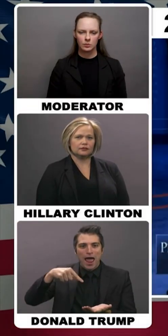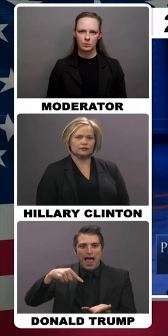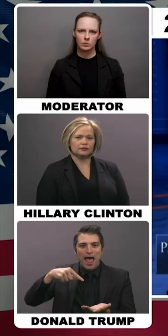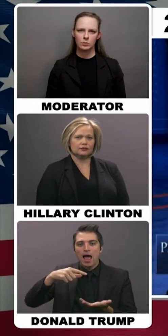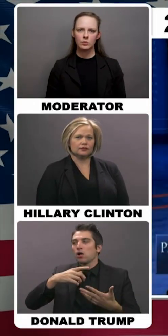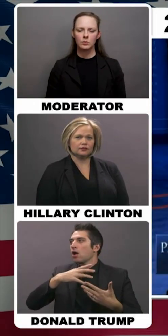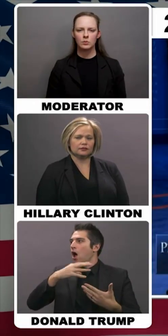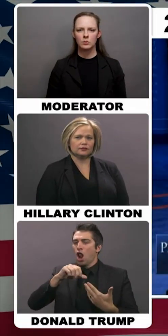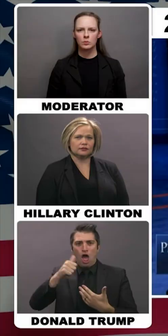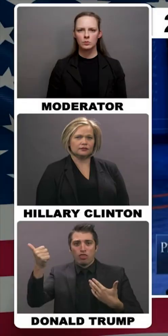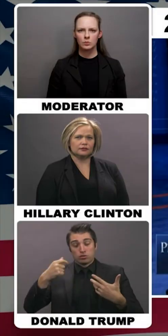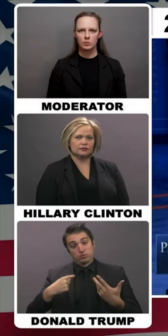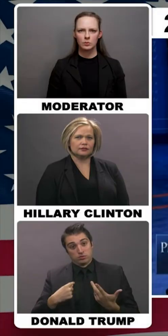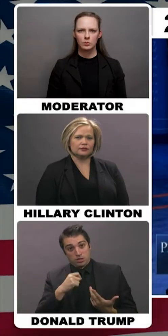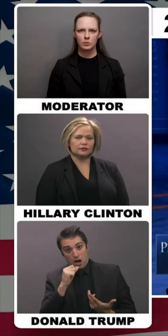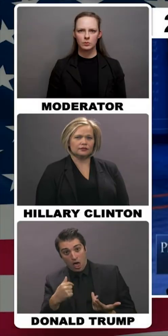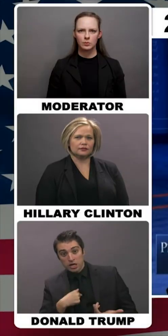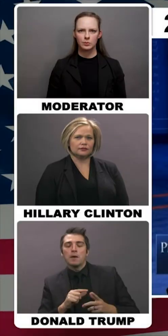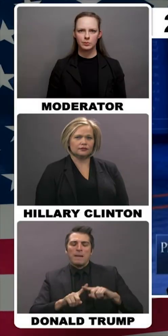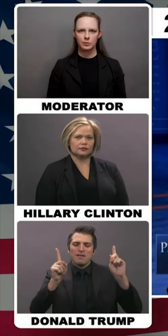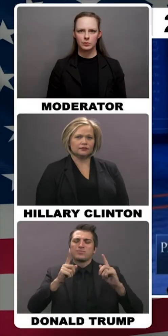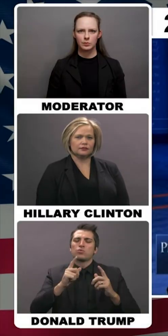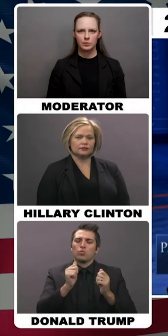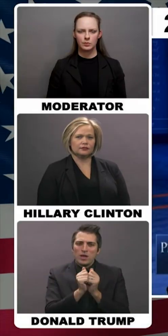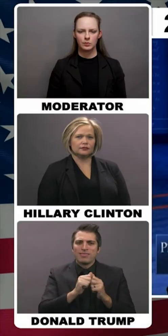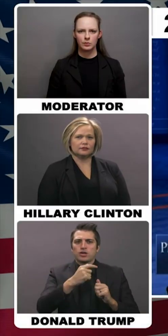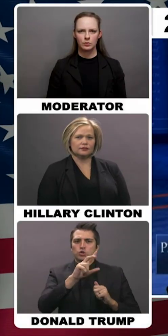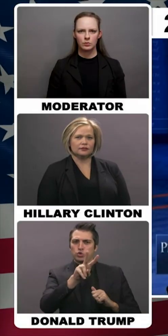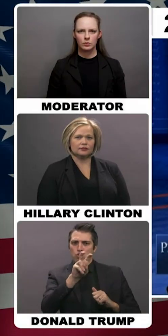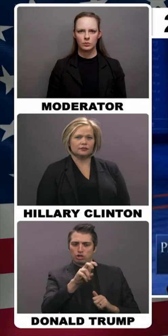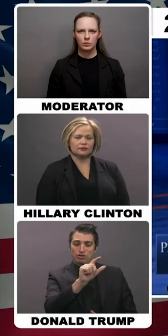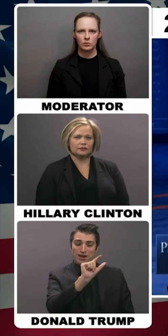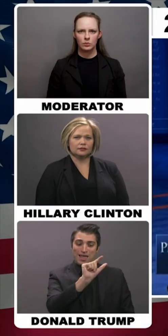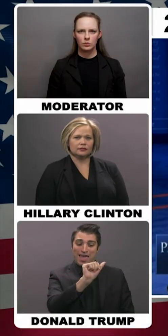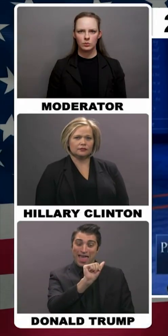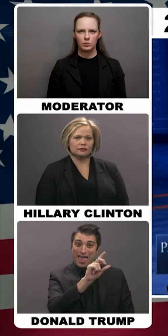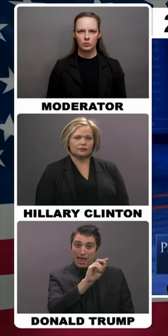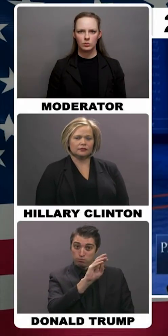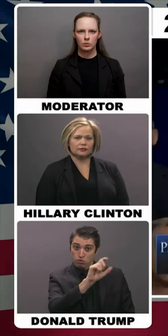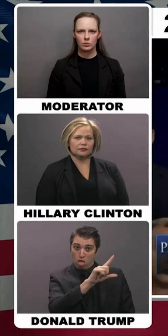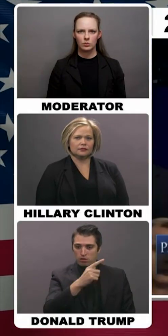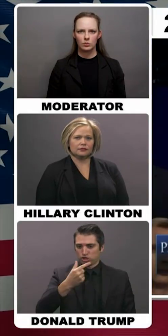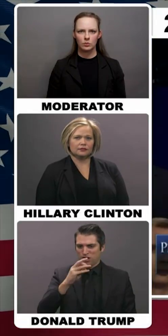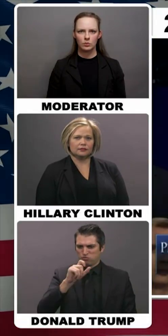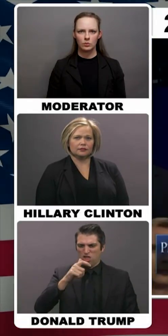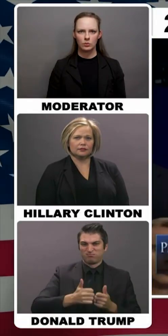with these 200 admirals and generals, they can't believe it. All I say is this General George Patton,